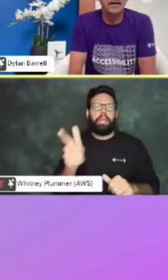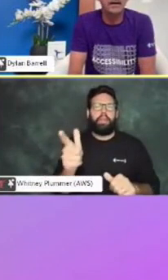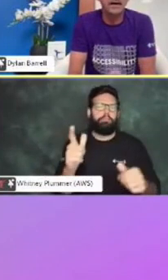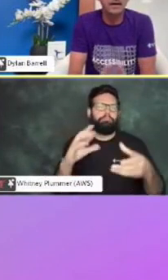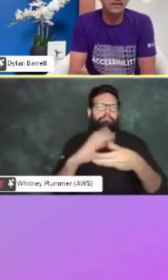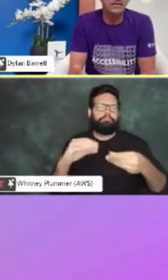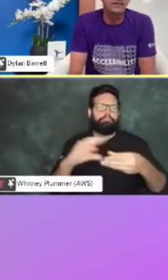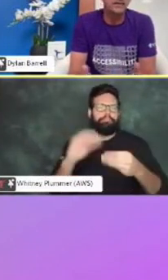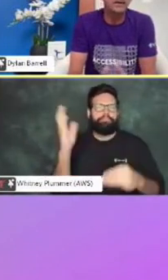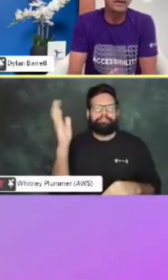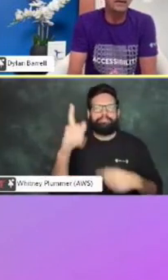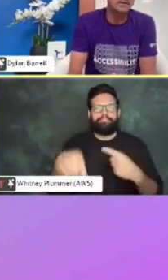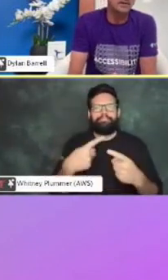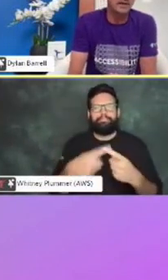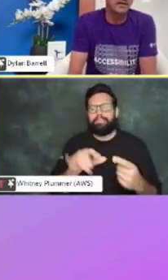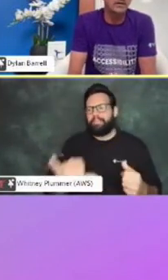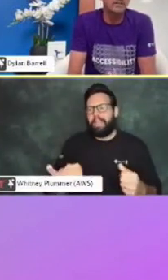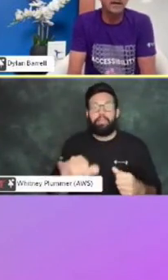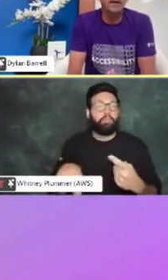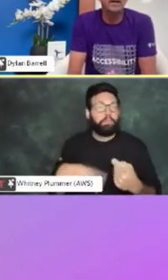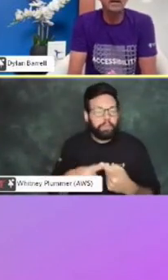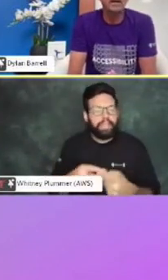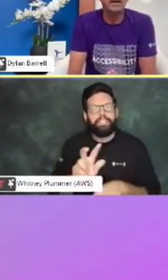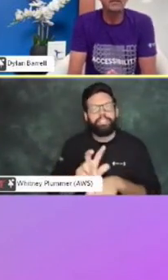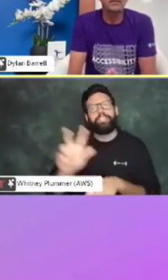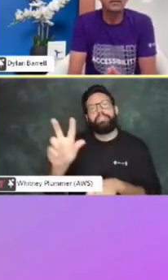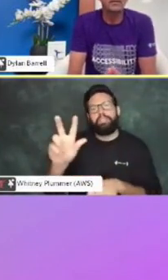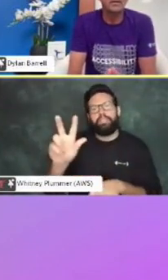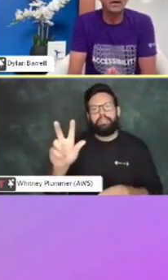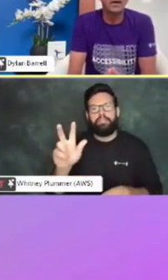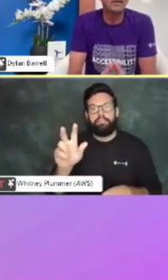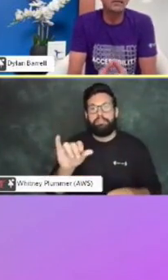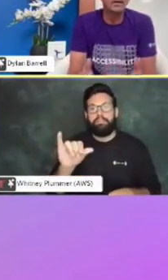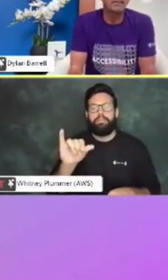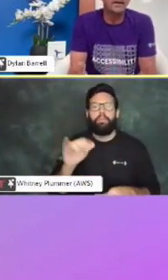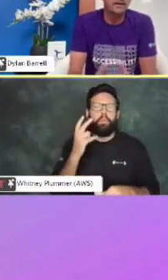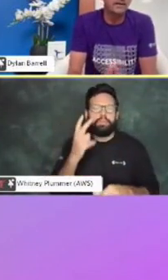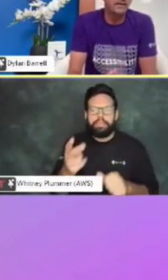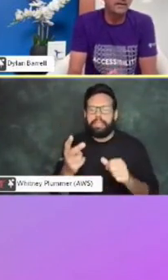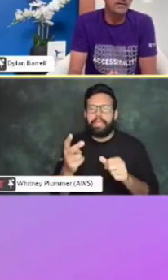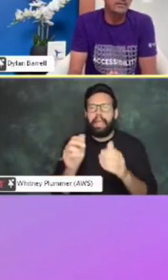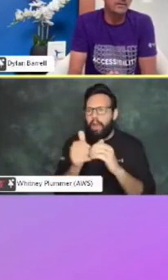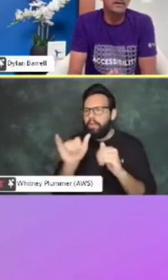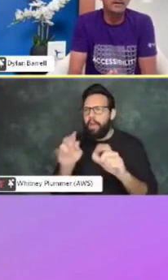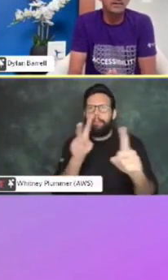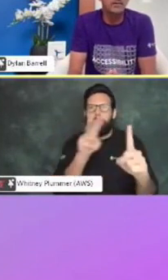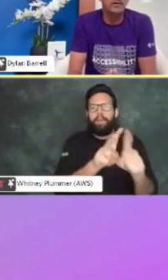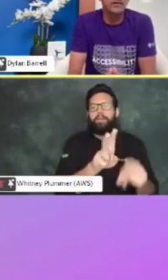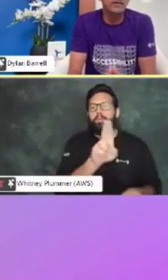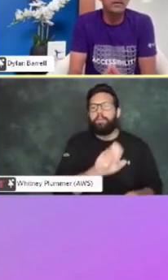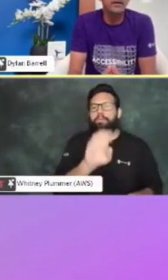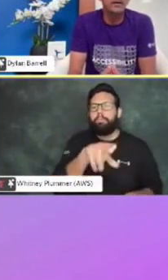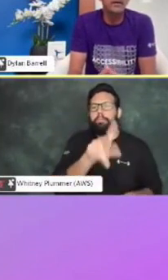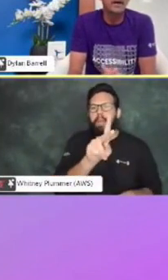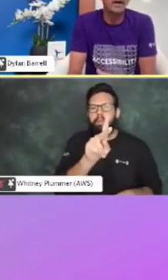and how it's helping customers like US Bank to really make their accessibility testing more efficient.